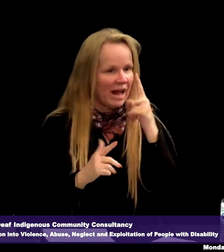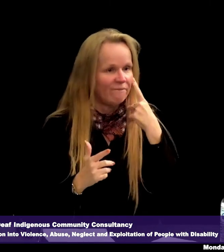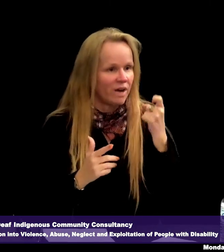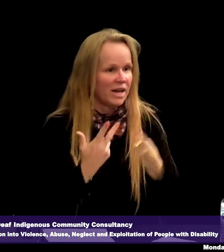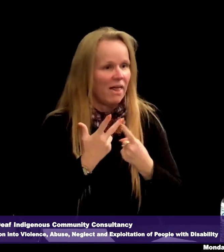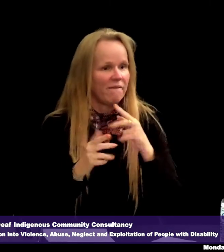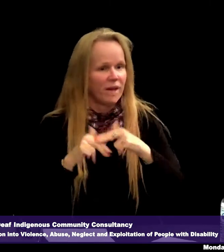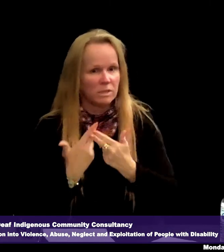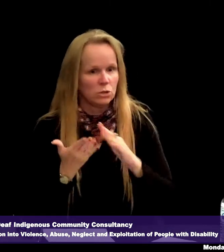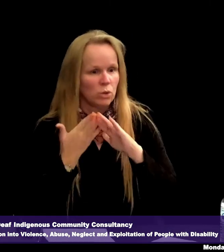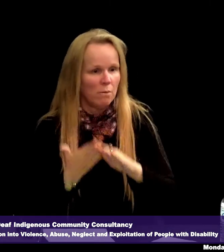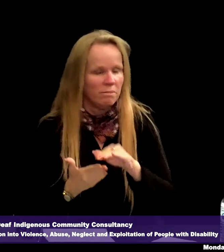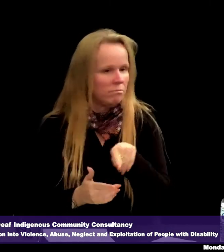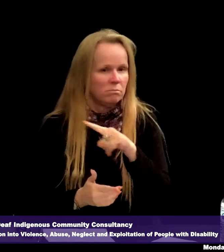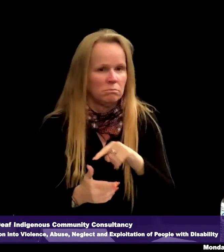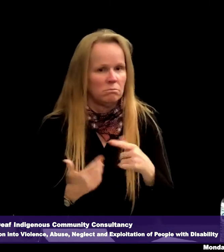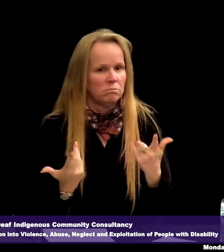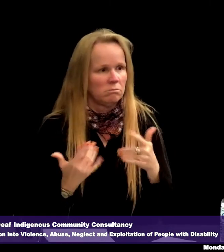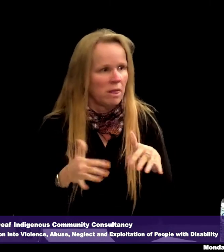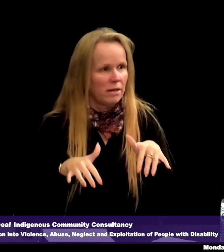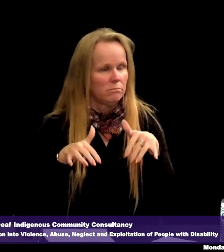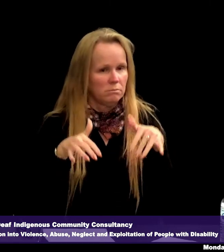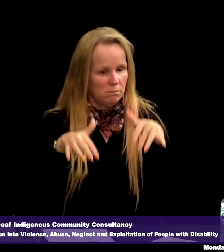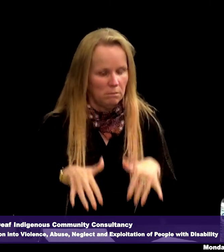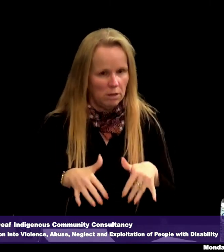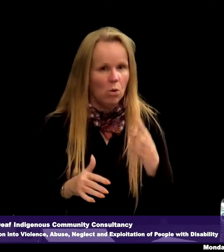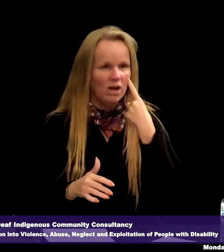what's going on. If they can't find other family to assist them they will become